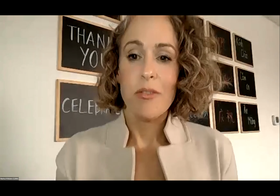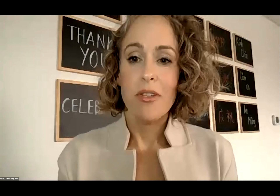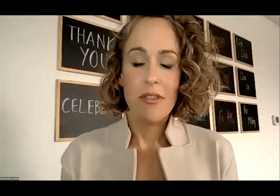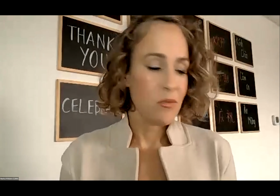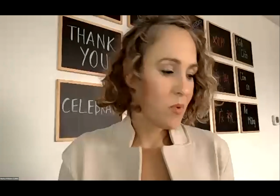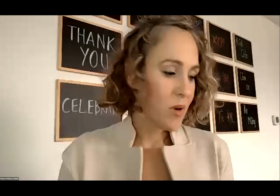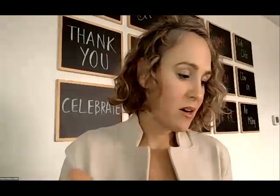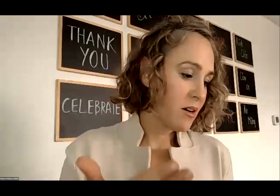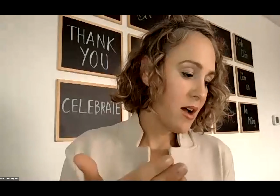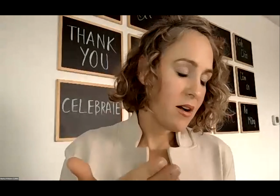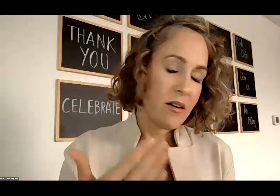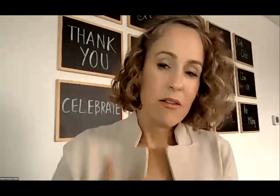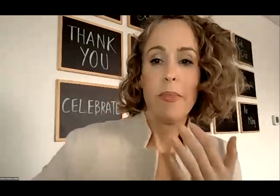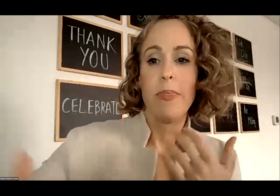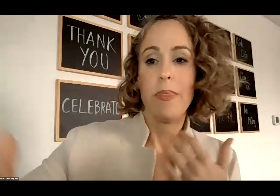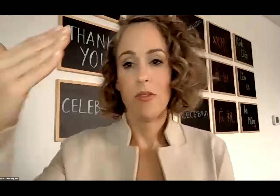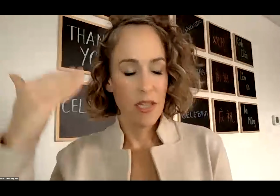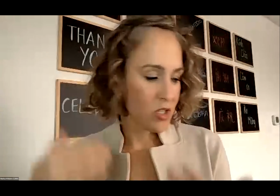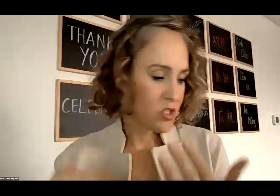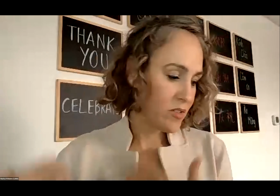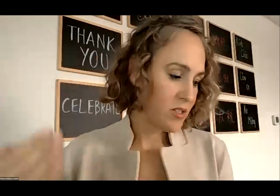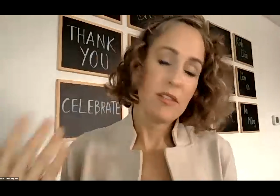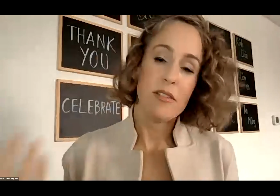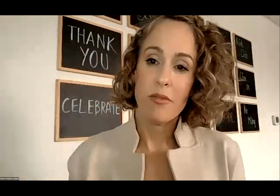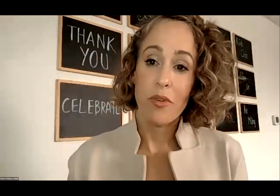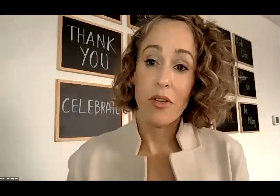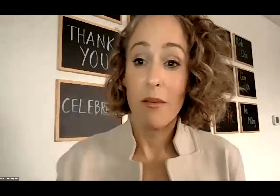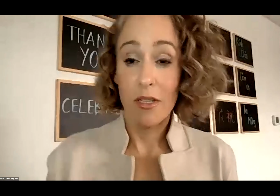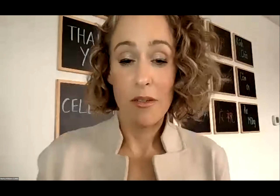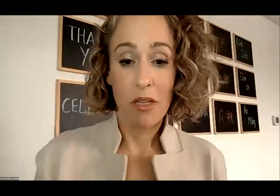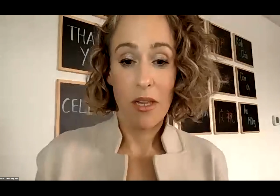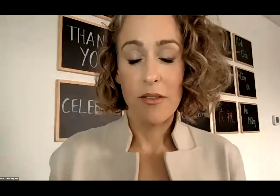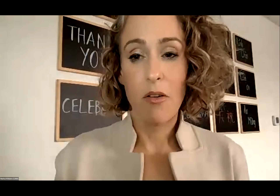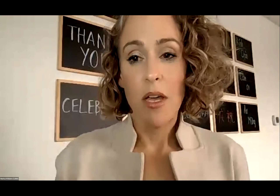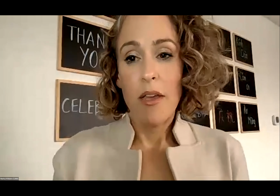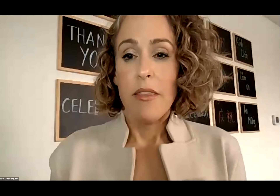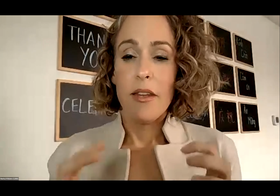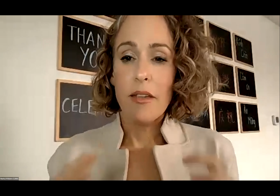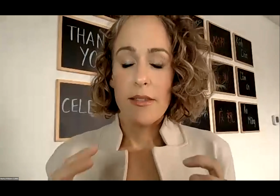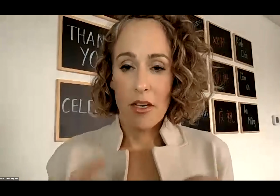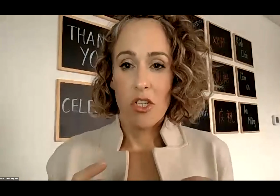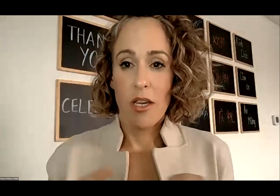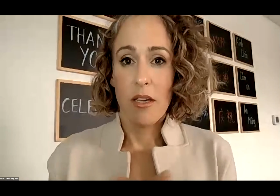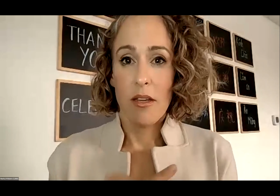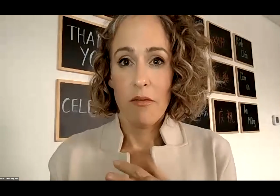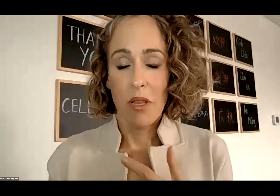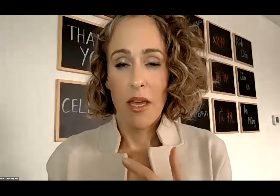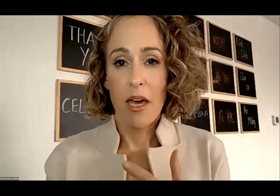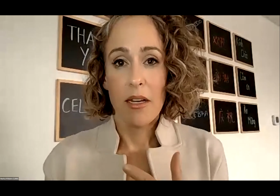So this is where those language services really come into play. So the next section of the plan